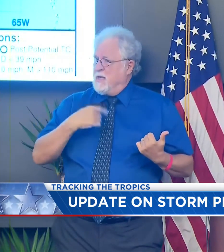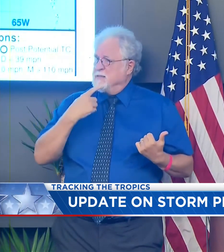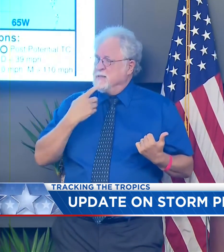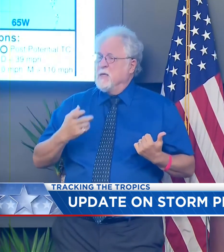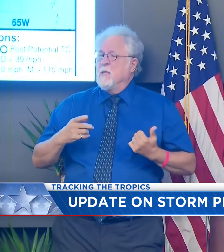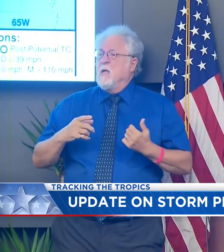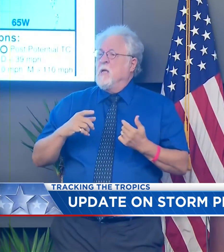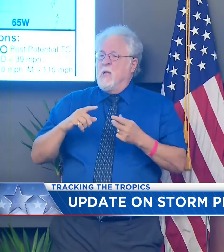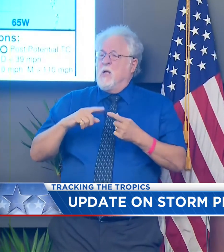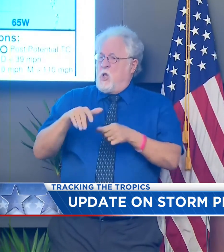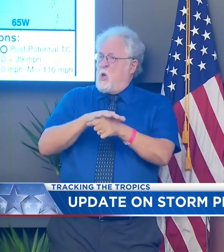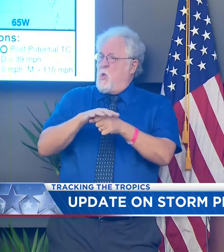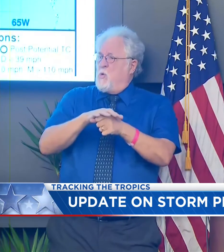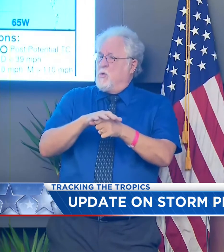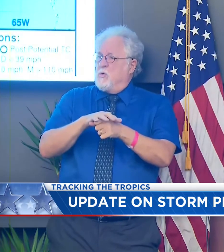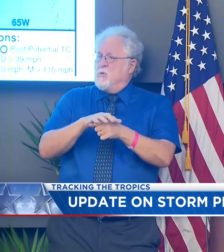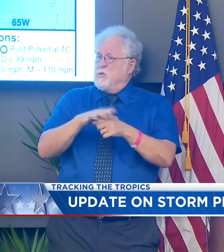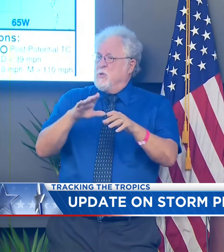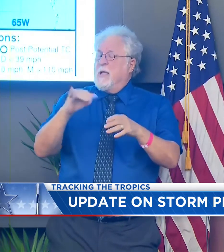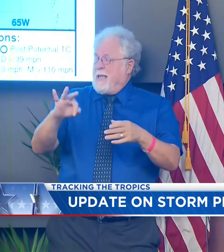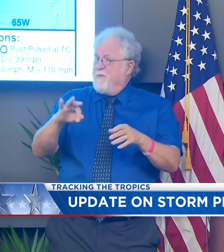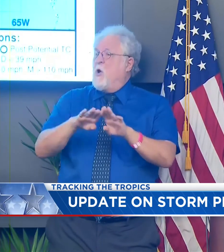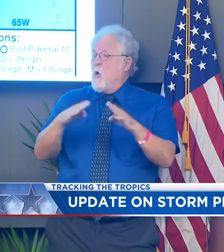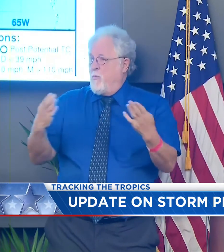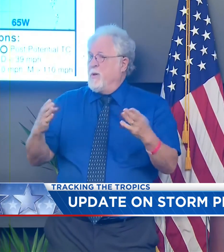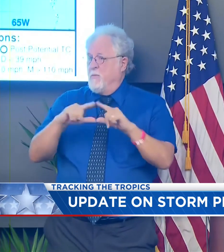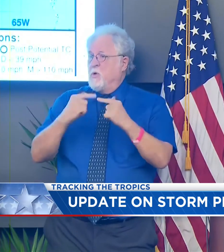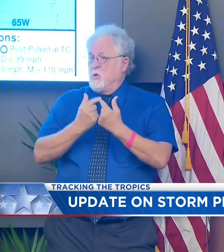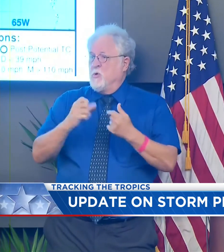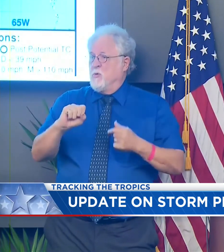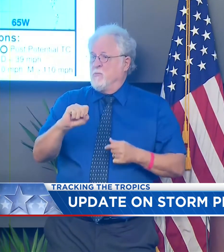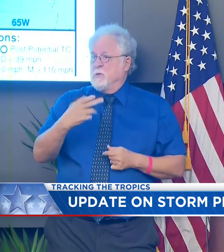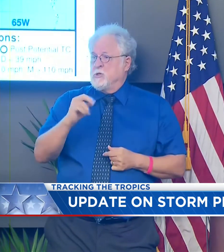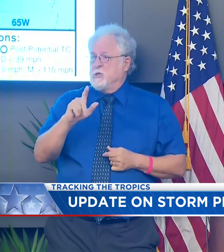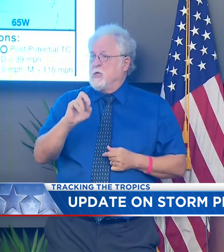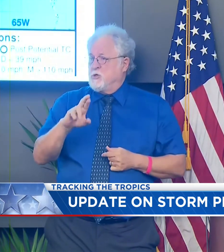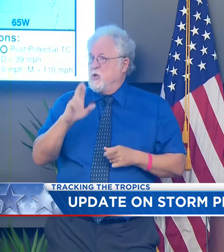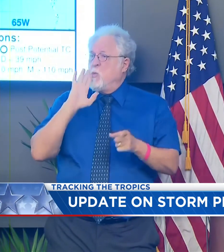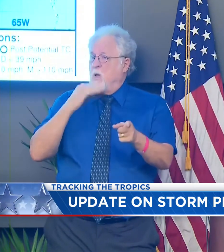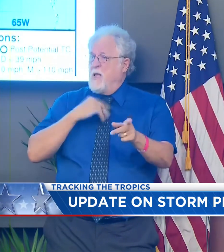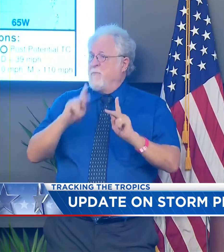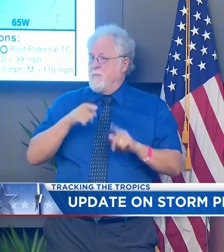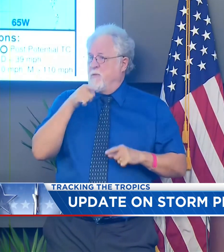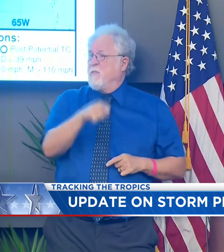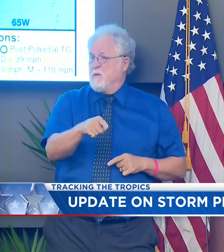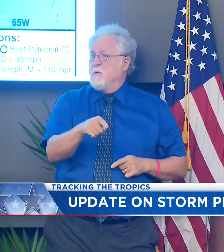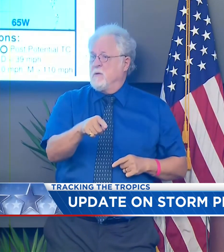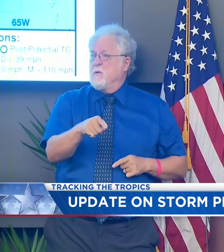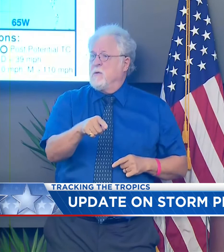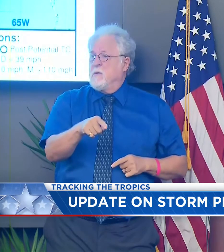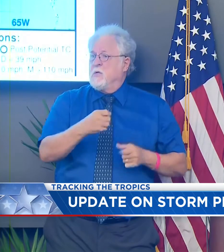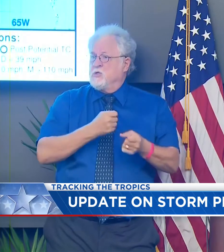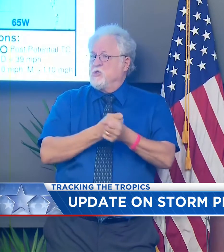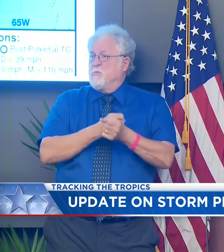CAN YOU TELL US WHAT THAT WOULD LOOK LIKE IF WE'RE PUT IN THE POSITION THAT WE NEED CONGREGANT SHELTER? SURE.